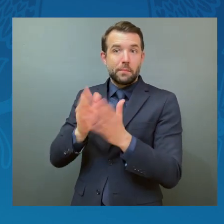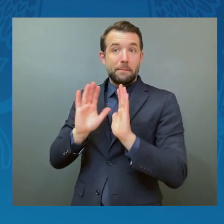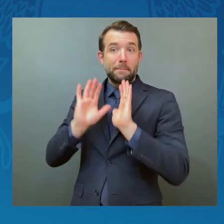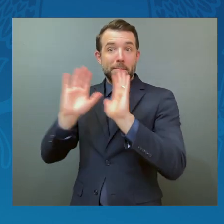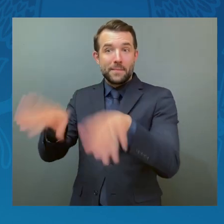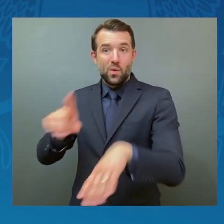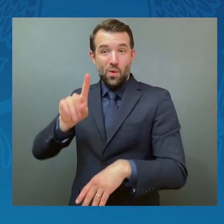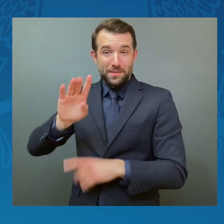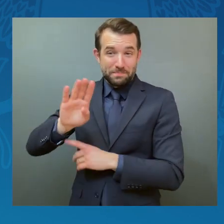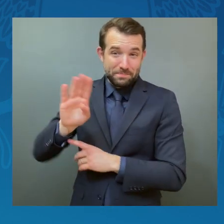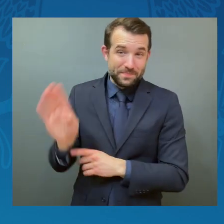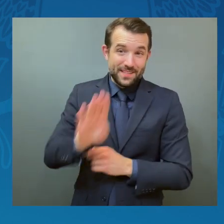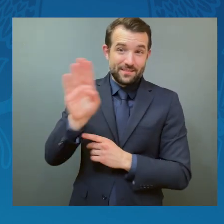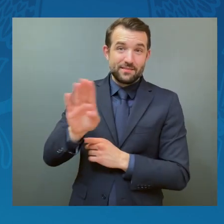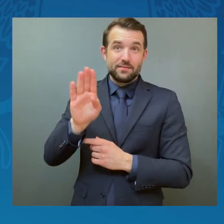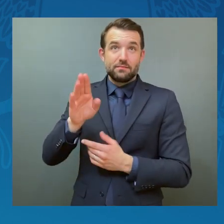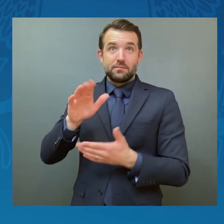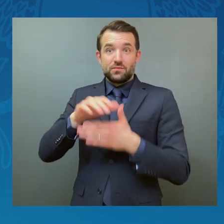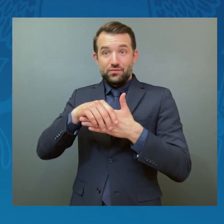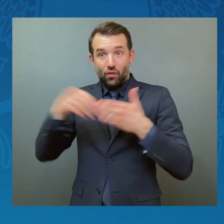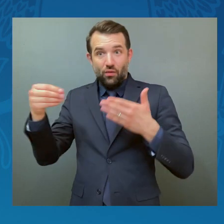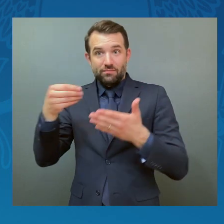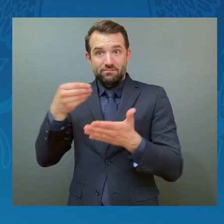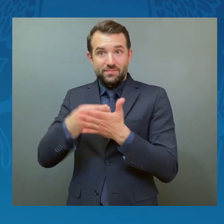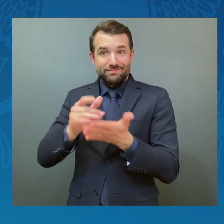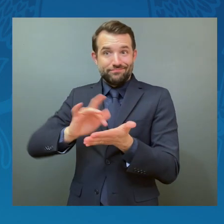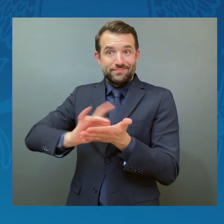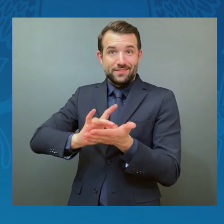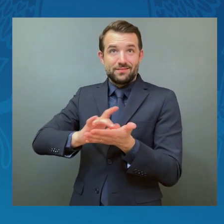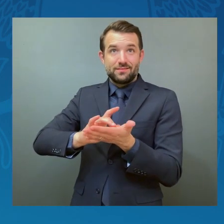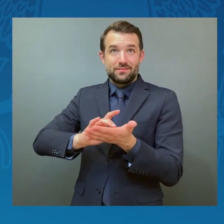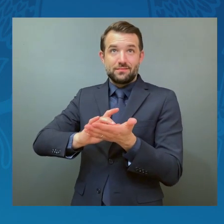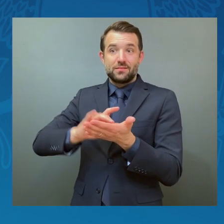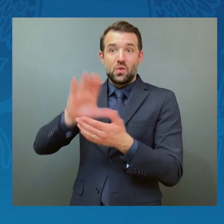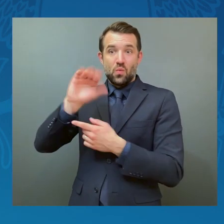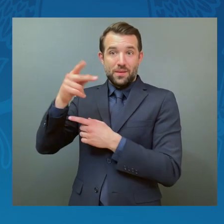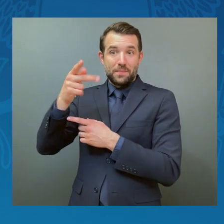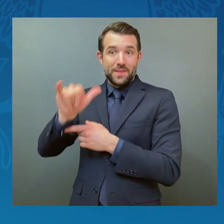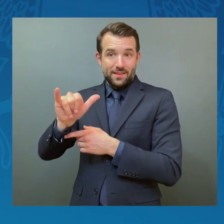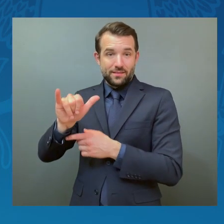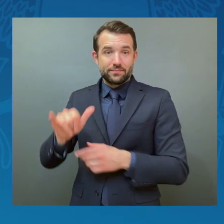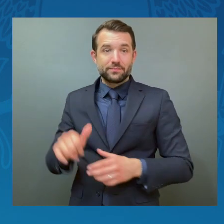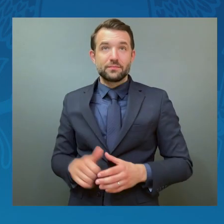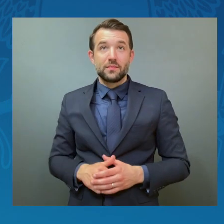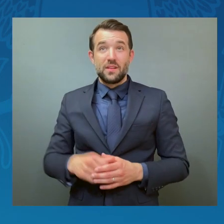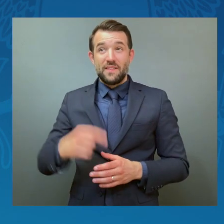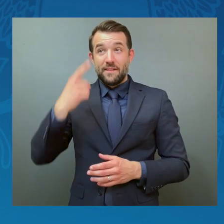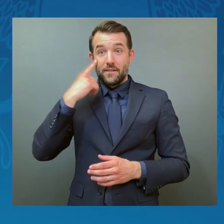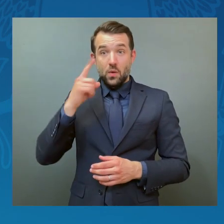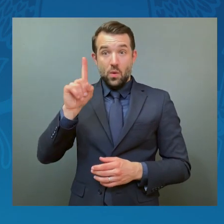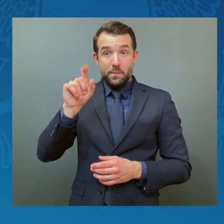for over one and a half million veterans. Many more veterans are eligible for debt relief,